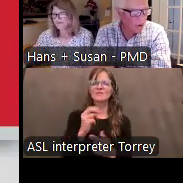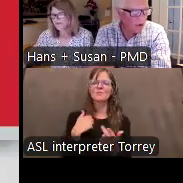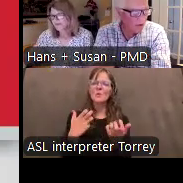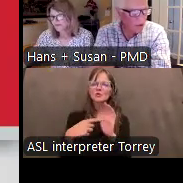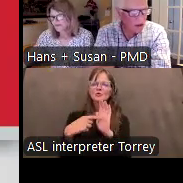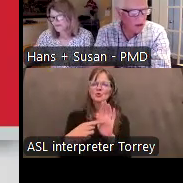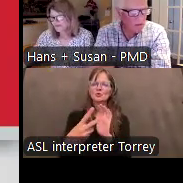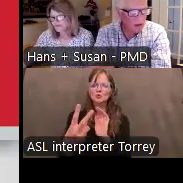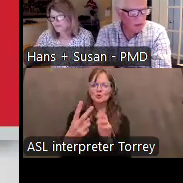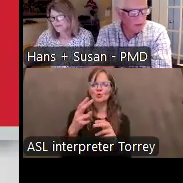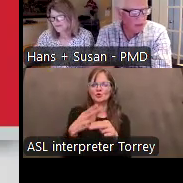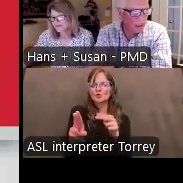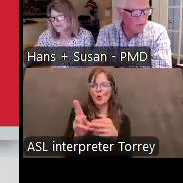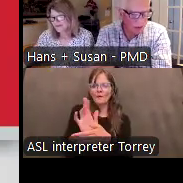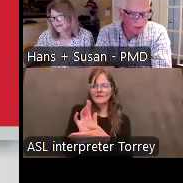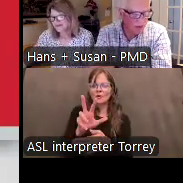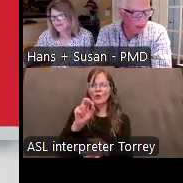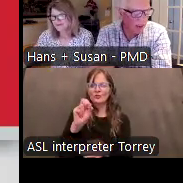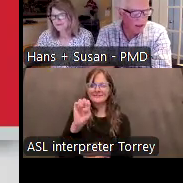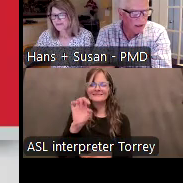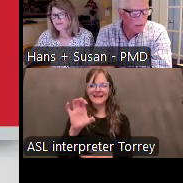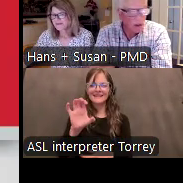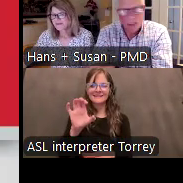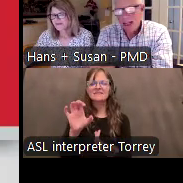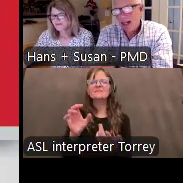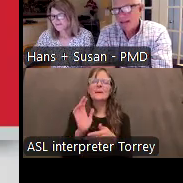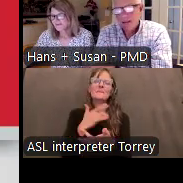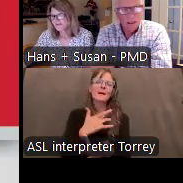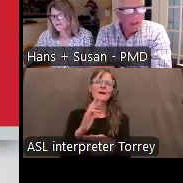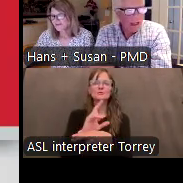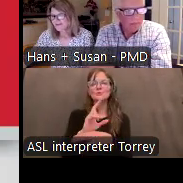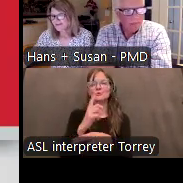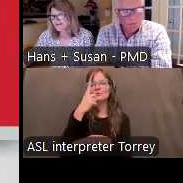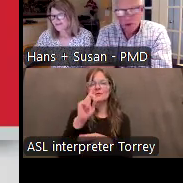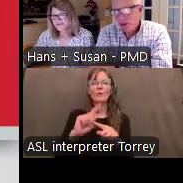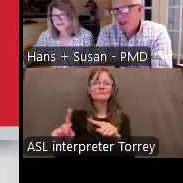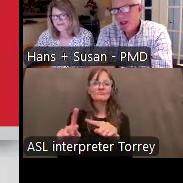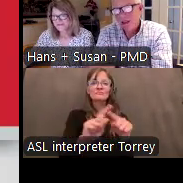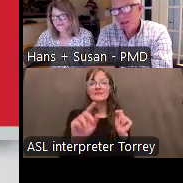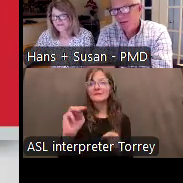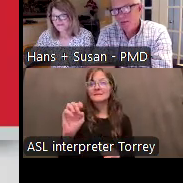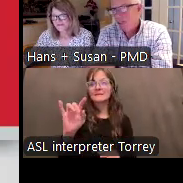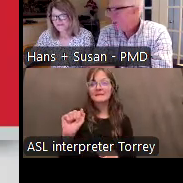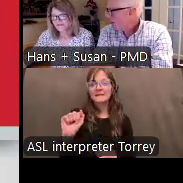Both of them were used in multiple different media forms, broadcast, streaming, some of the different media channels